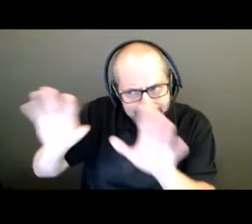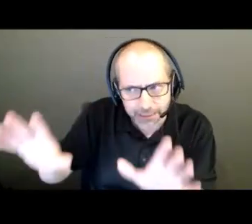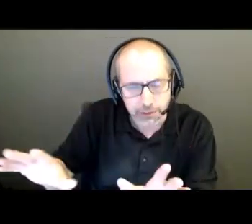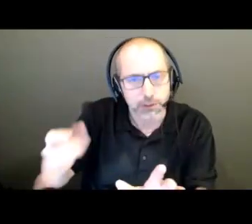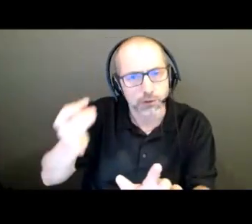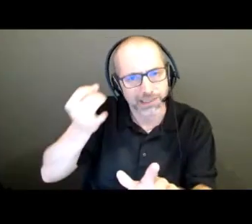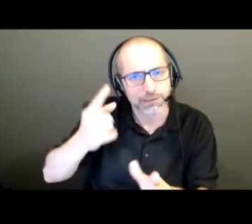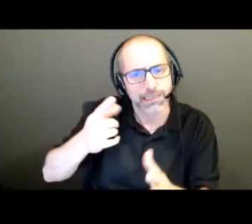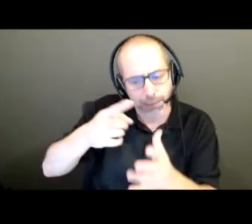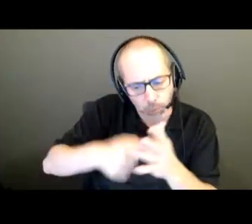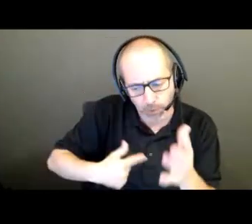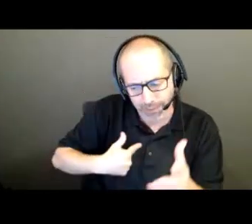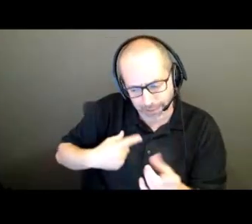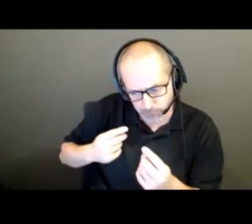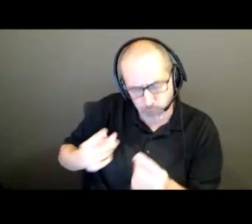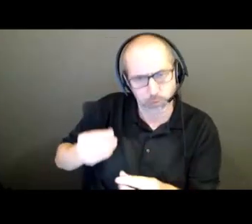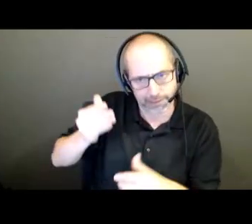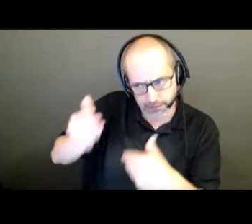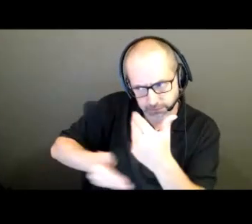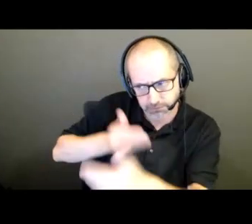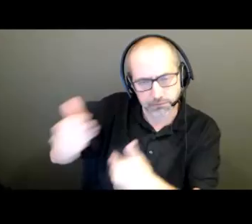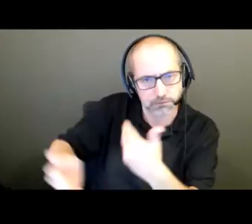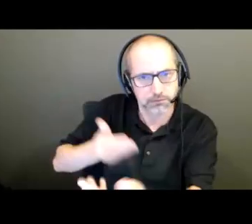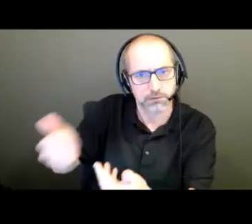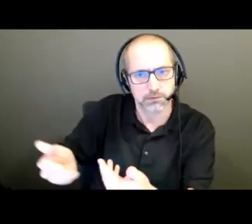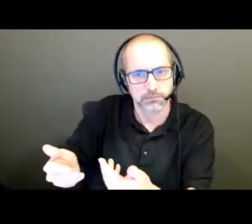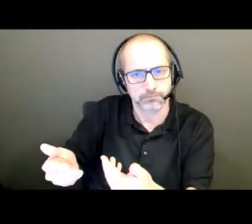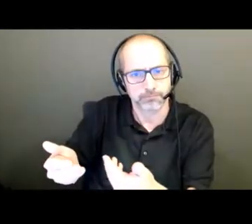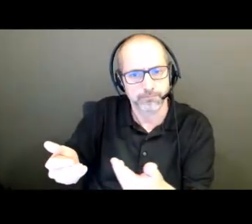you're doing, why it needs to be at this time in your